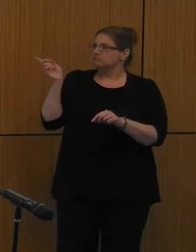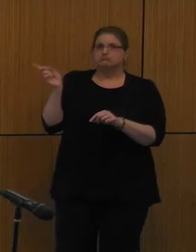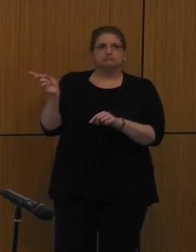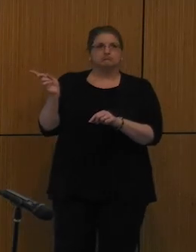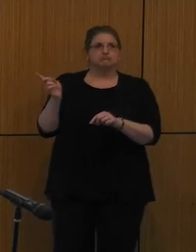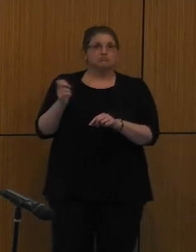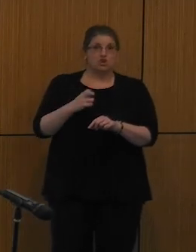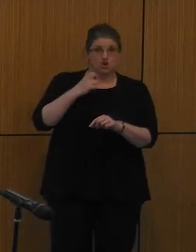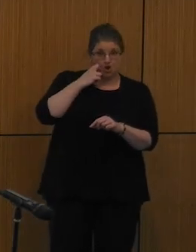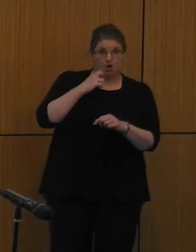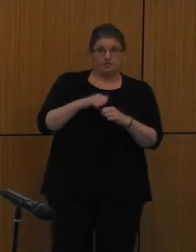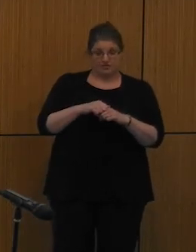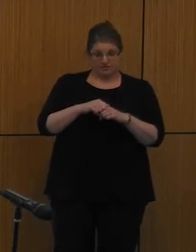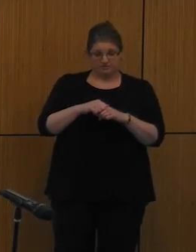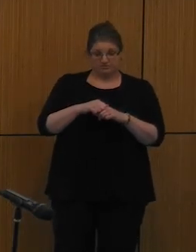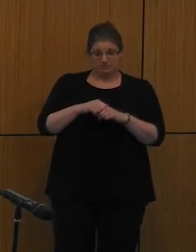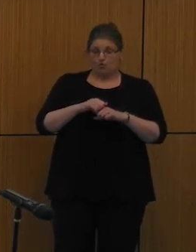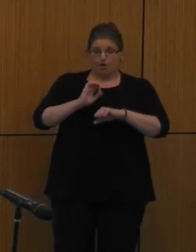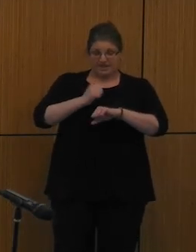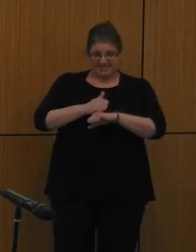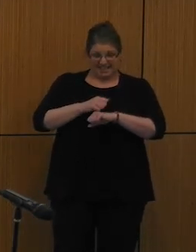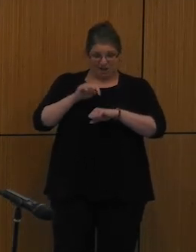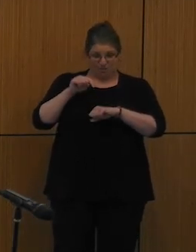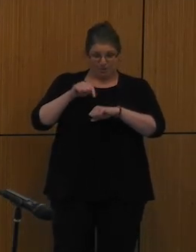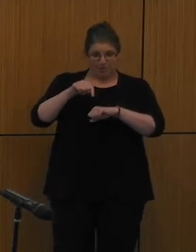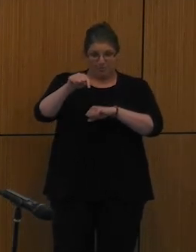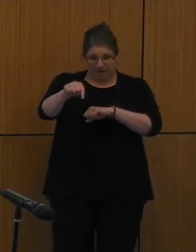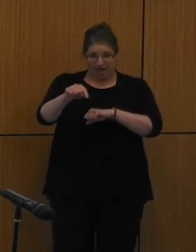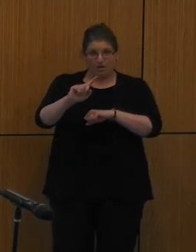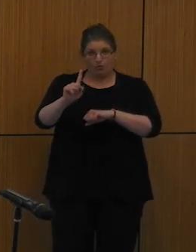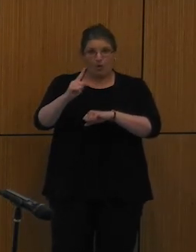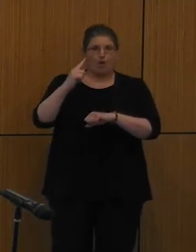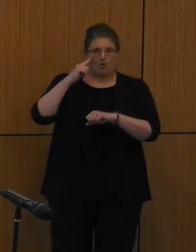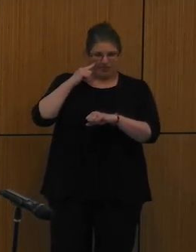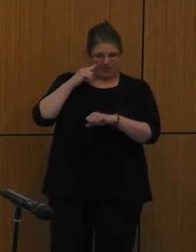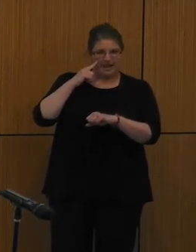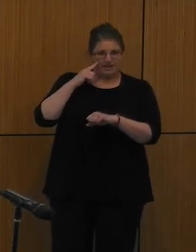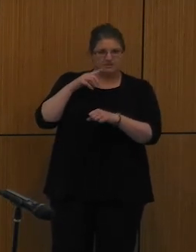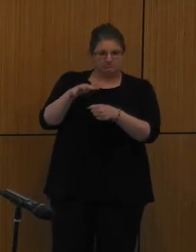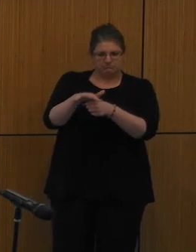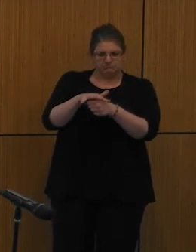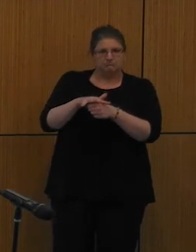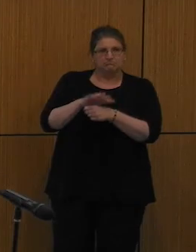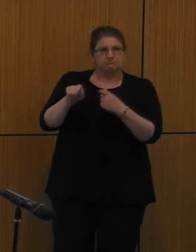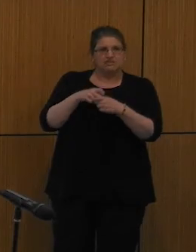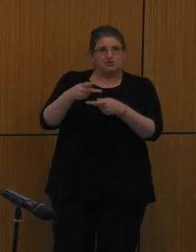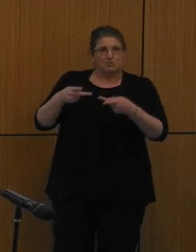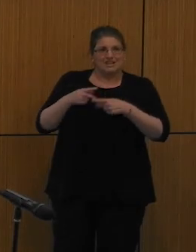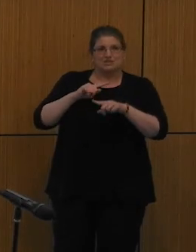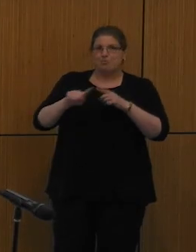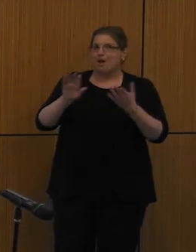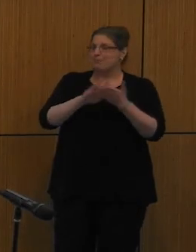and we're going to put little landmarks on where we think things are represented. But it's felt more like this. Three years of this.